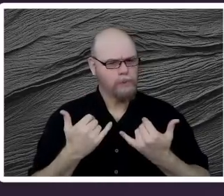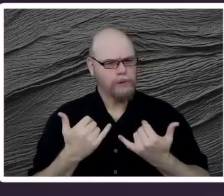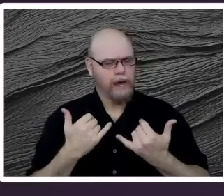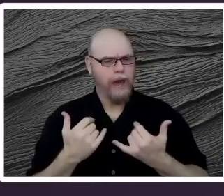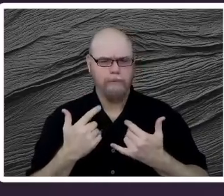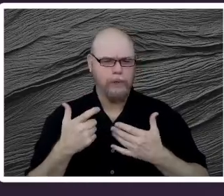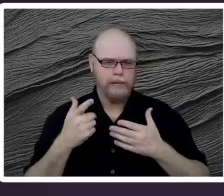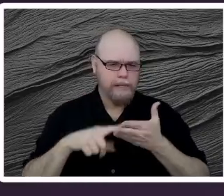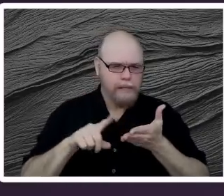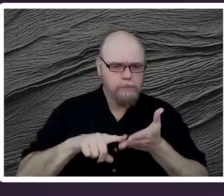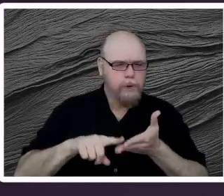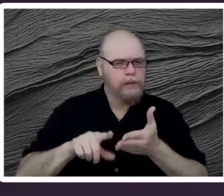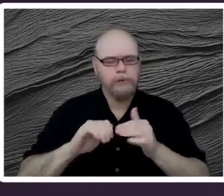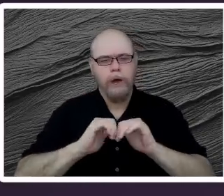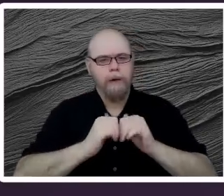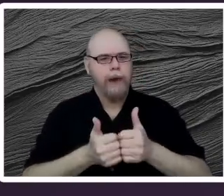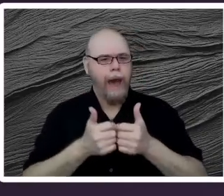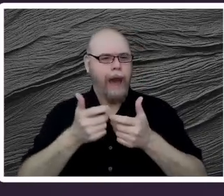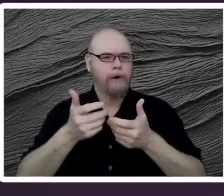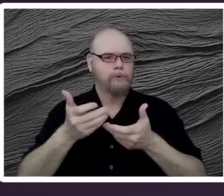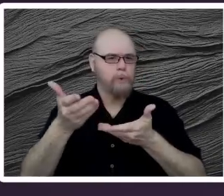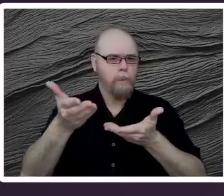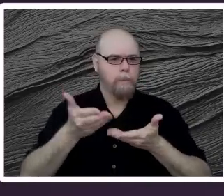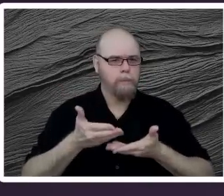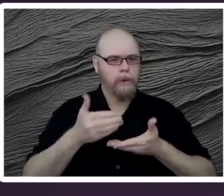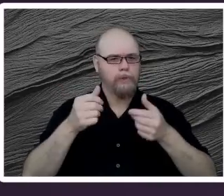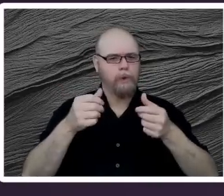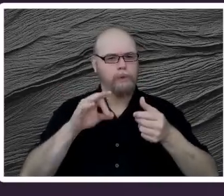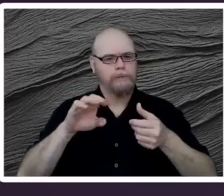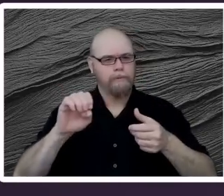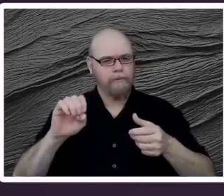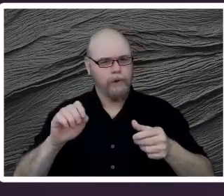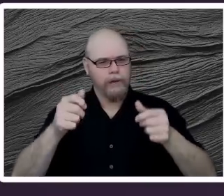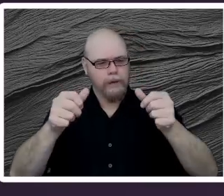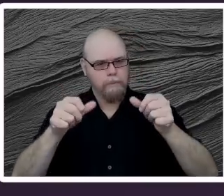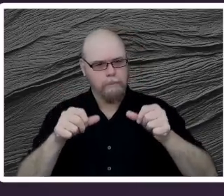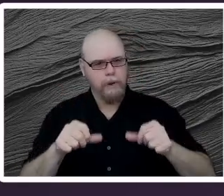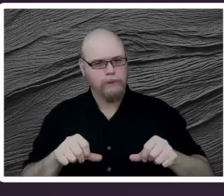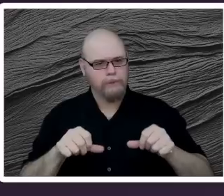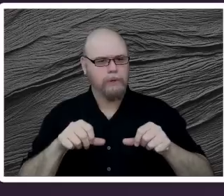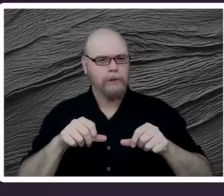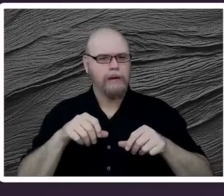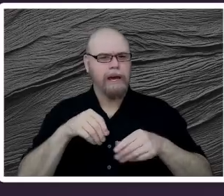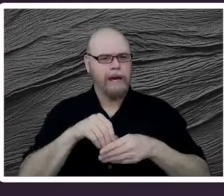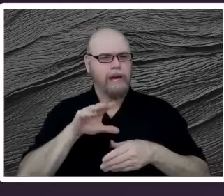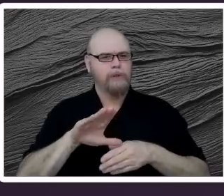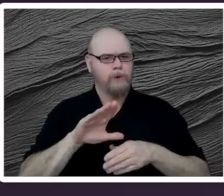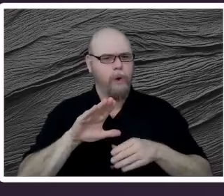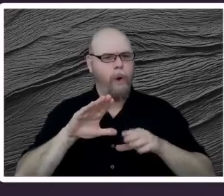Smithsonian poster exhibitions into your classroom or community. On behalf of Valencia Abbott,